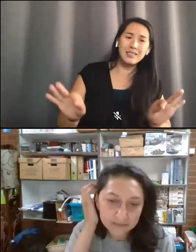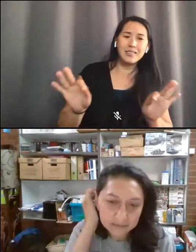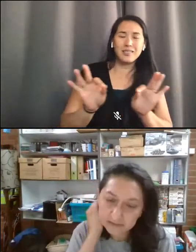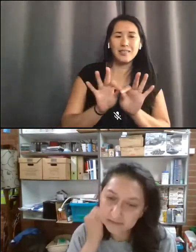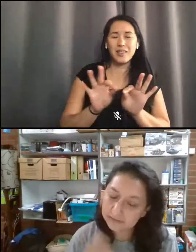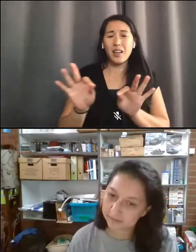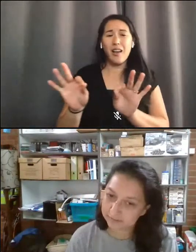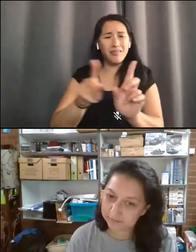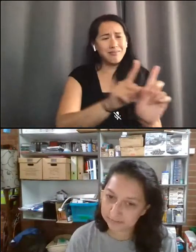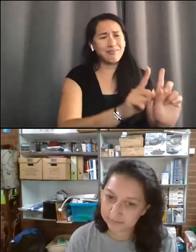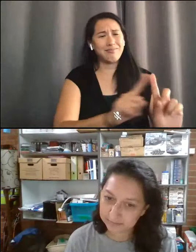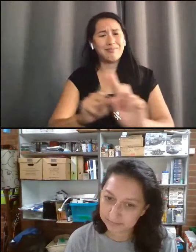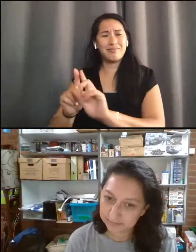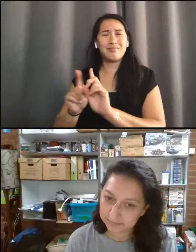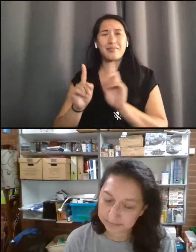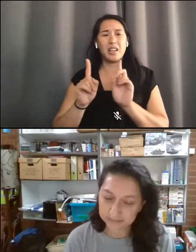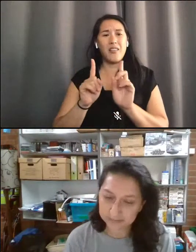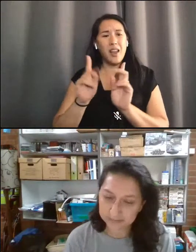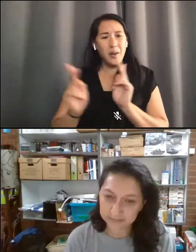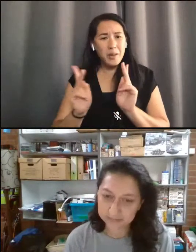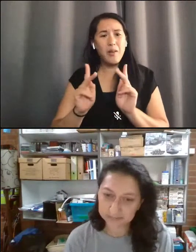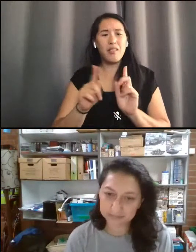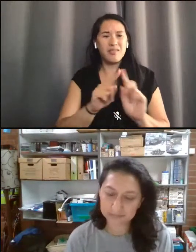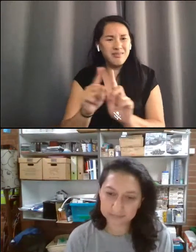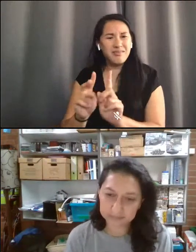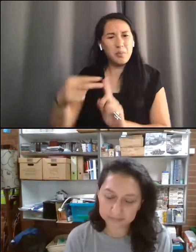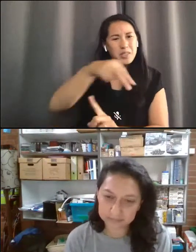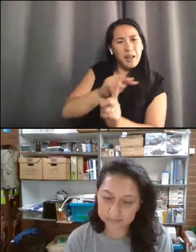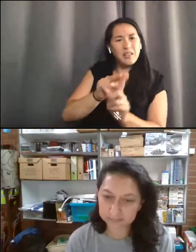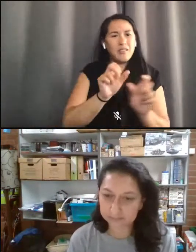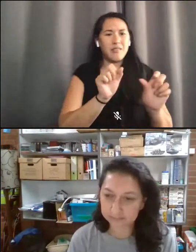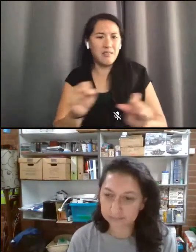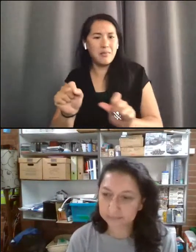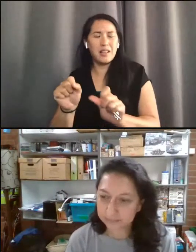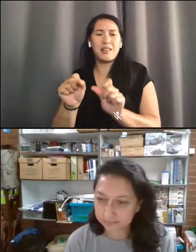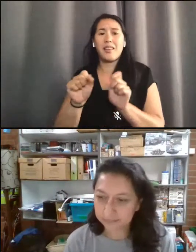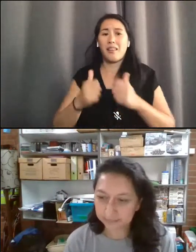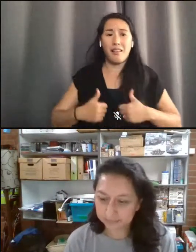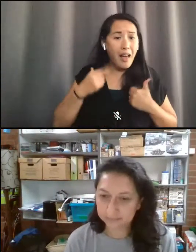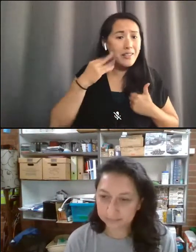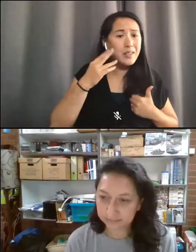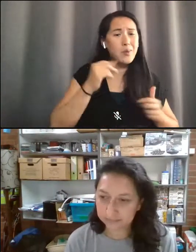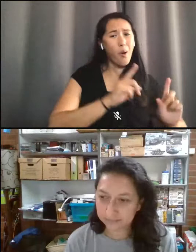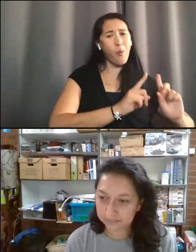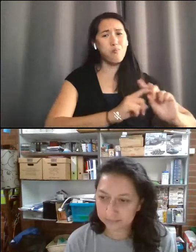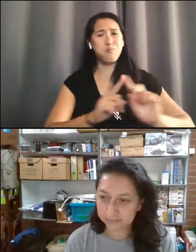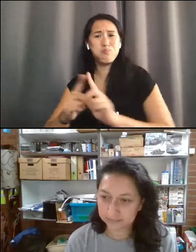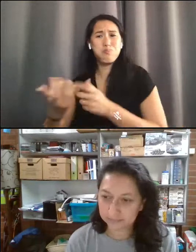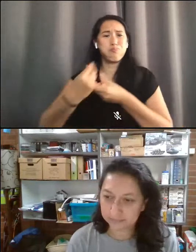different uh voices and perspectives and abilities and life experiences as we can within the